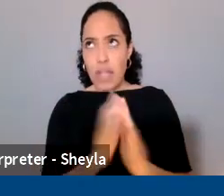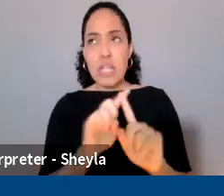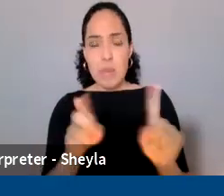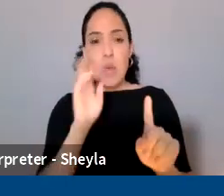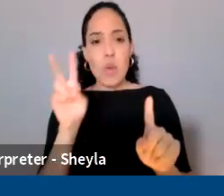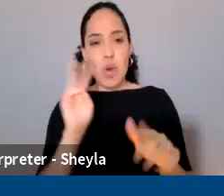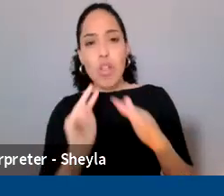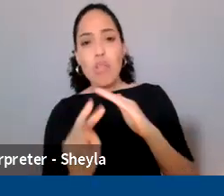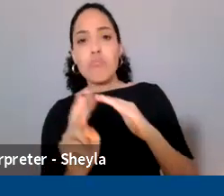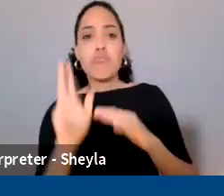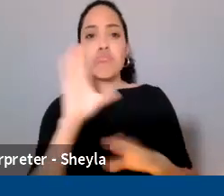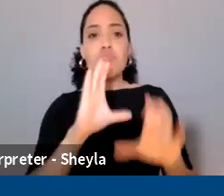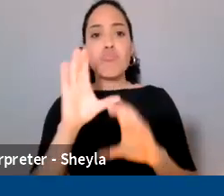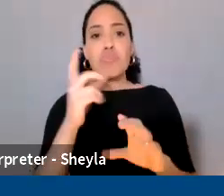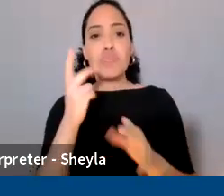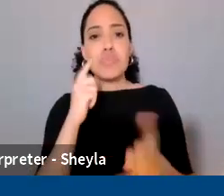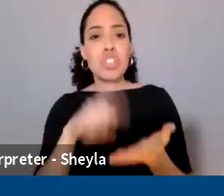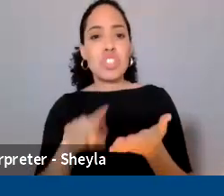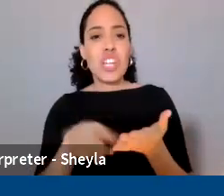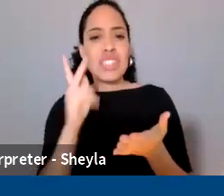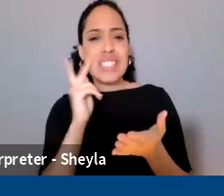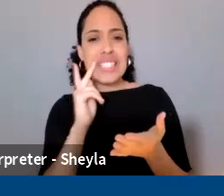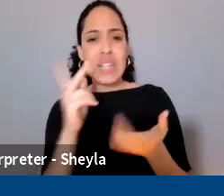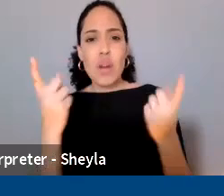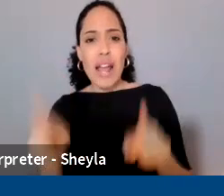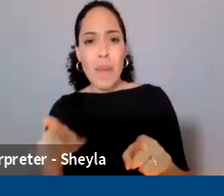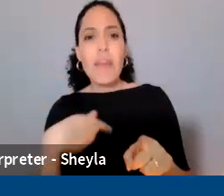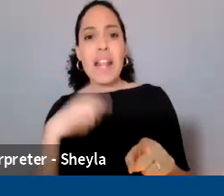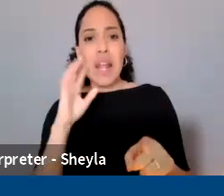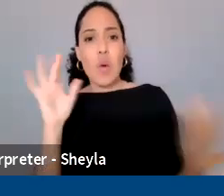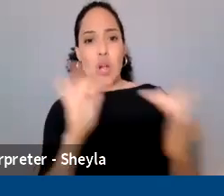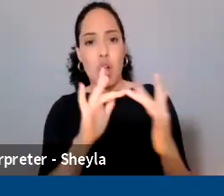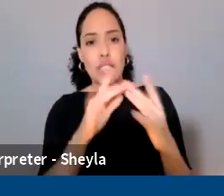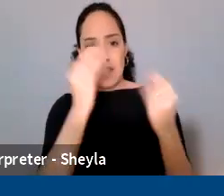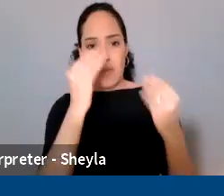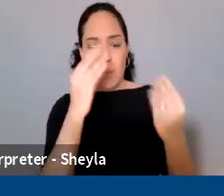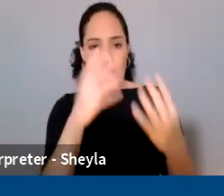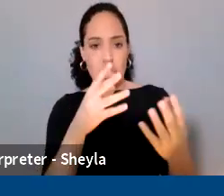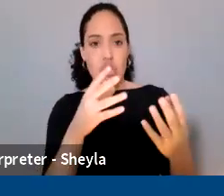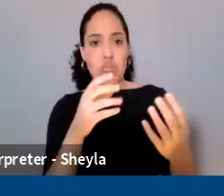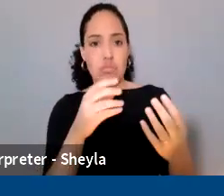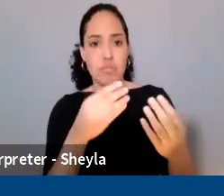his contact information which will be part of this presentation and a slide later I don't know if any